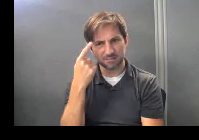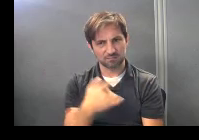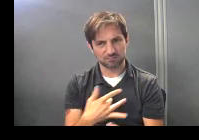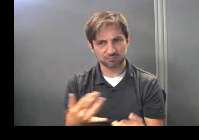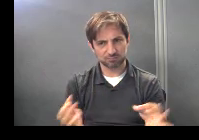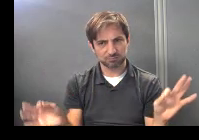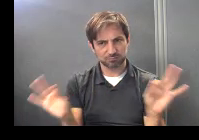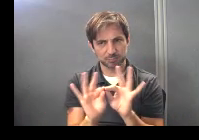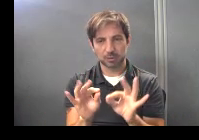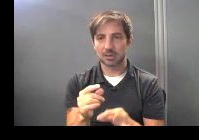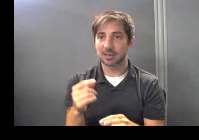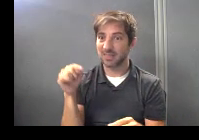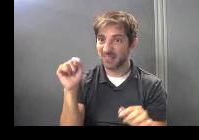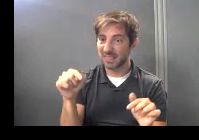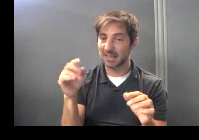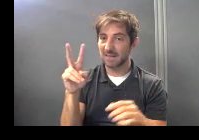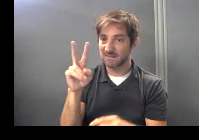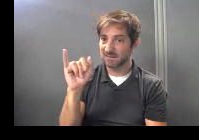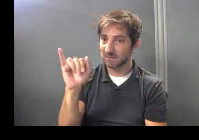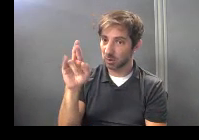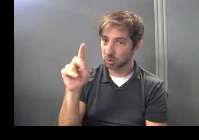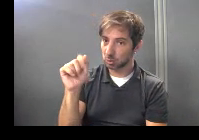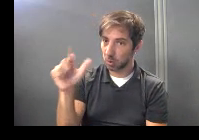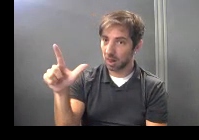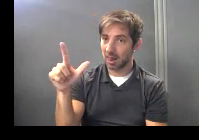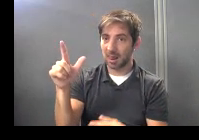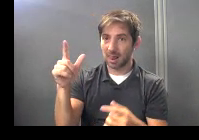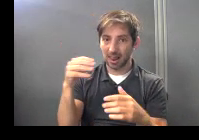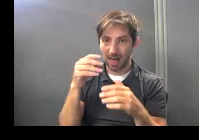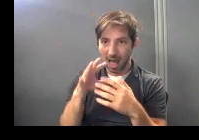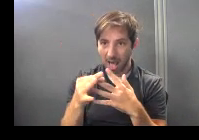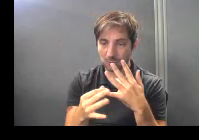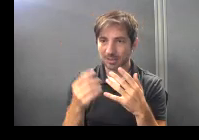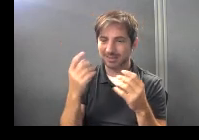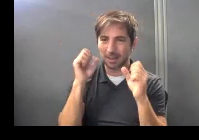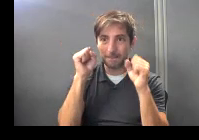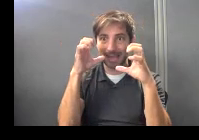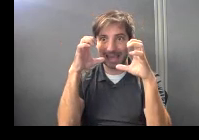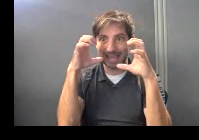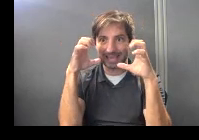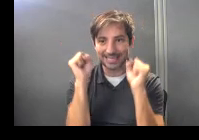HOWEVER AS AMAZING VIRTUAL OPTIONS ARE FOR VISUAL IMPAIRMENTS, VIRTUAL HAS LIMITATIONS